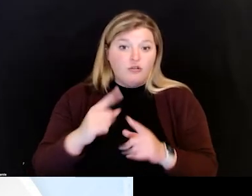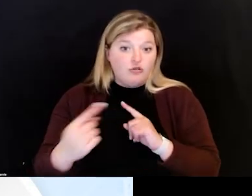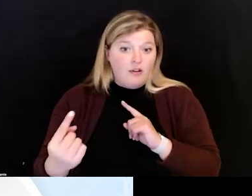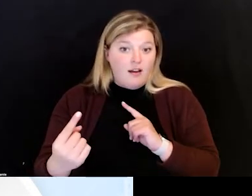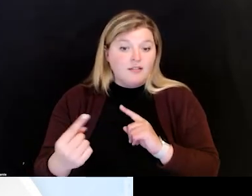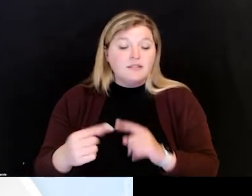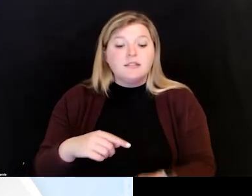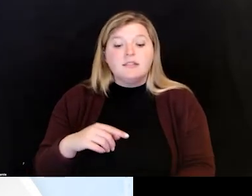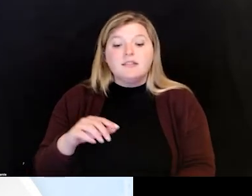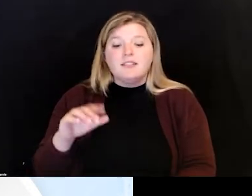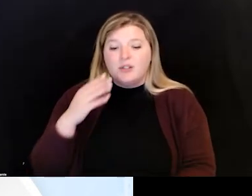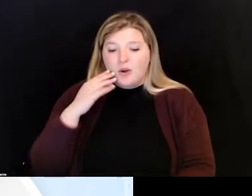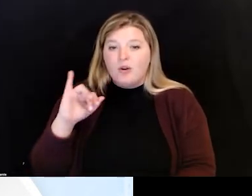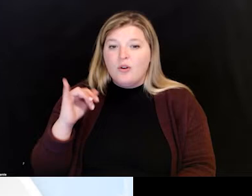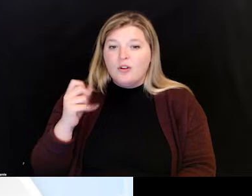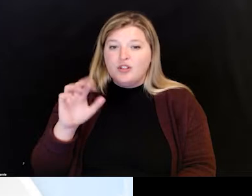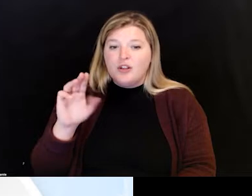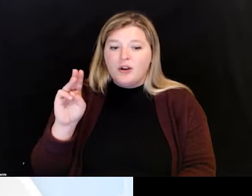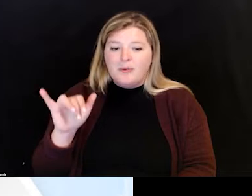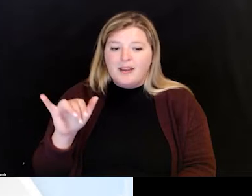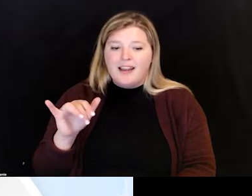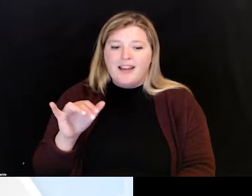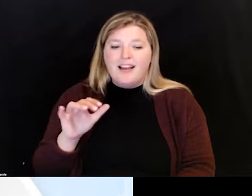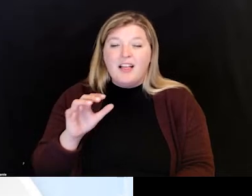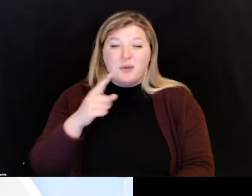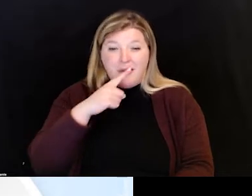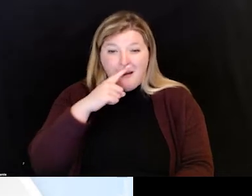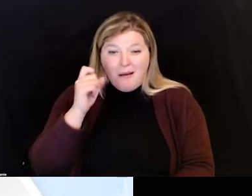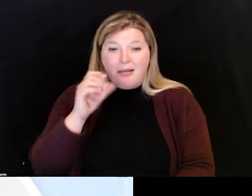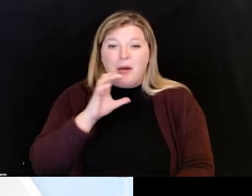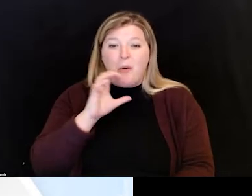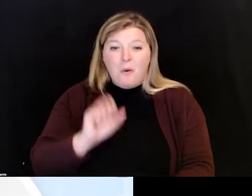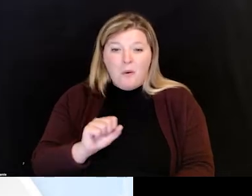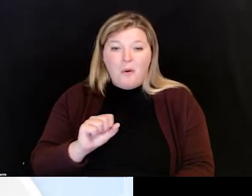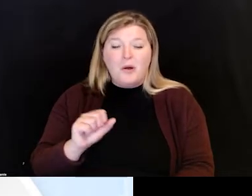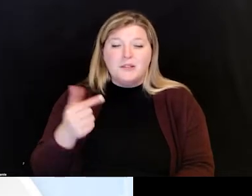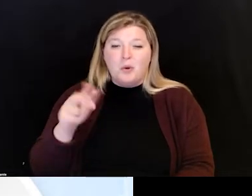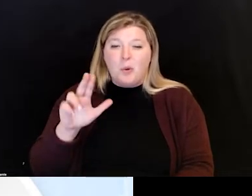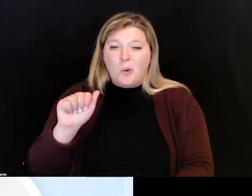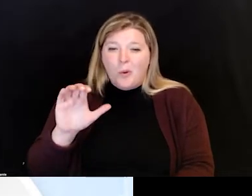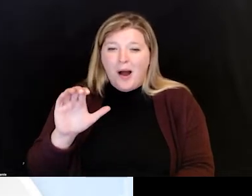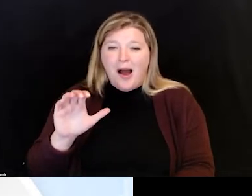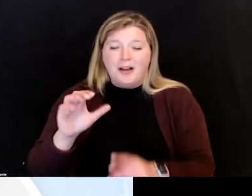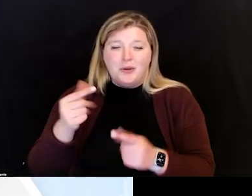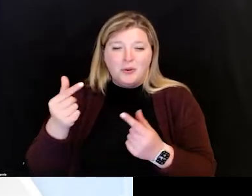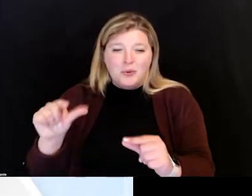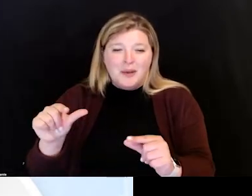those ugly, old guacamole colors are really hard to distinguish between.